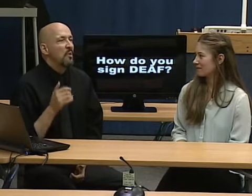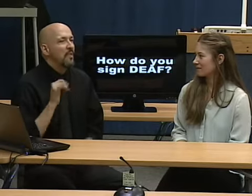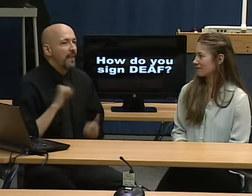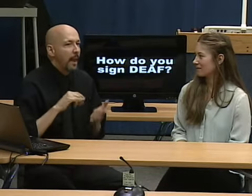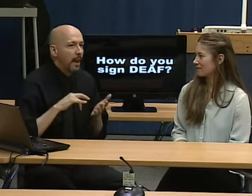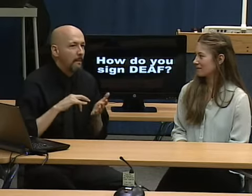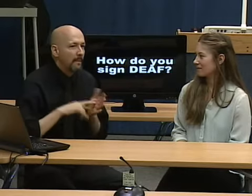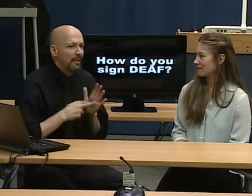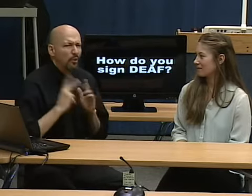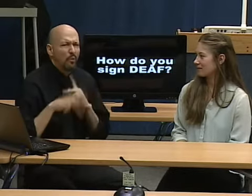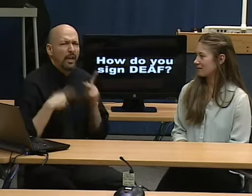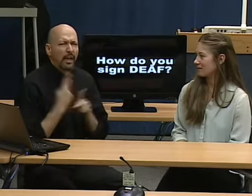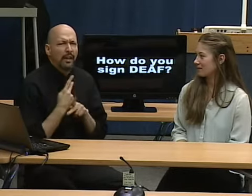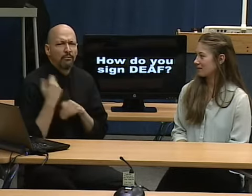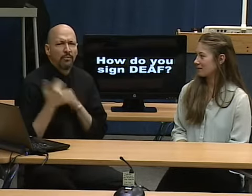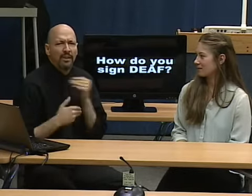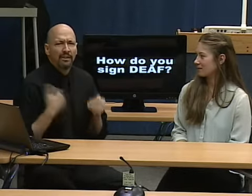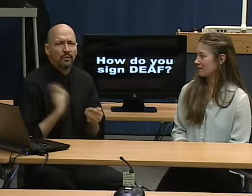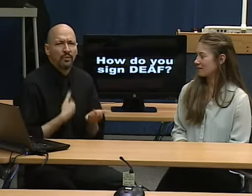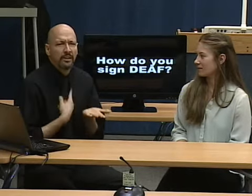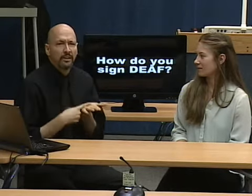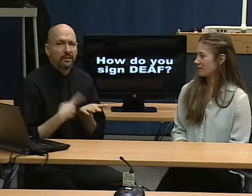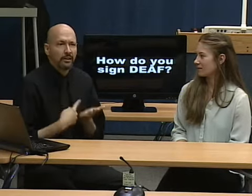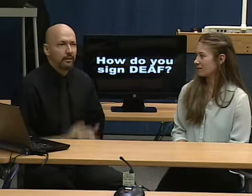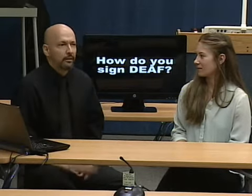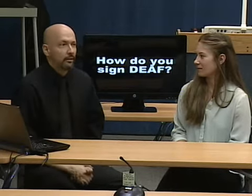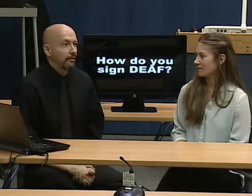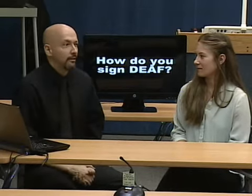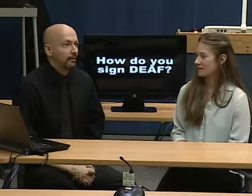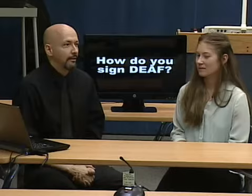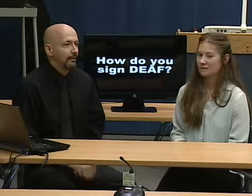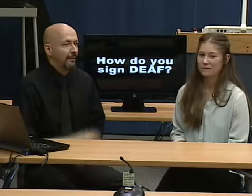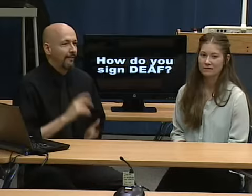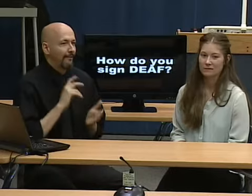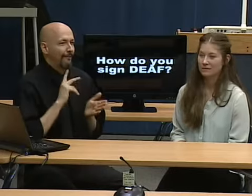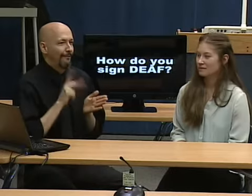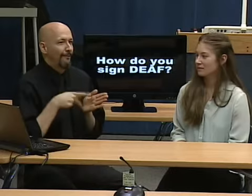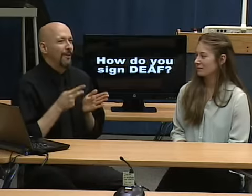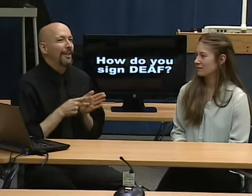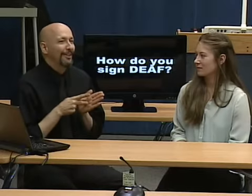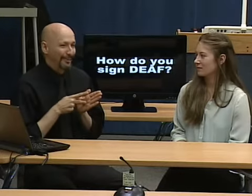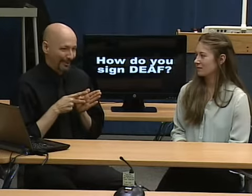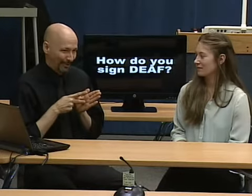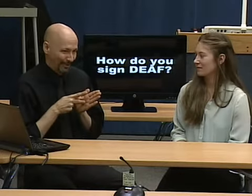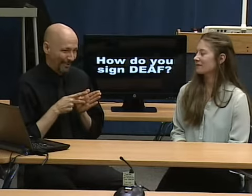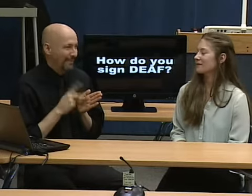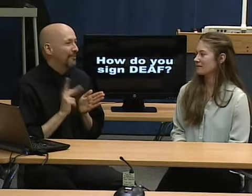What kind of process is that, that we've discussed? Phonological.